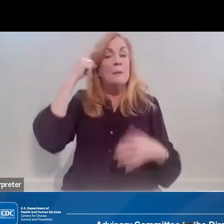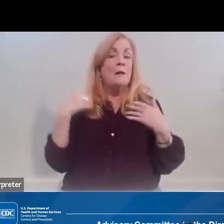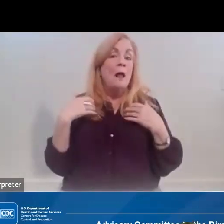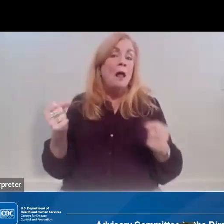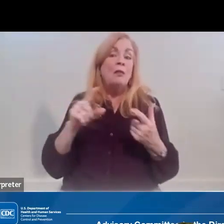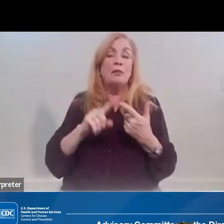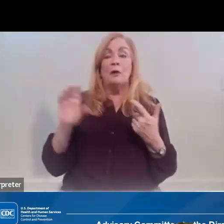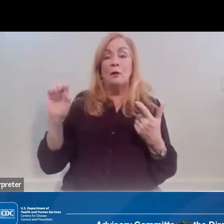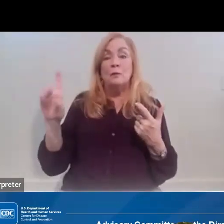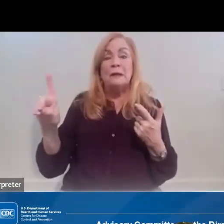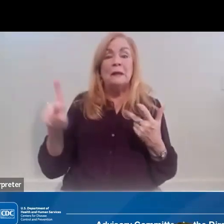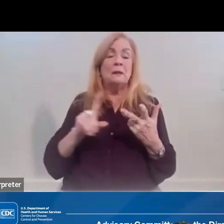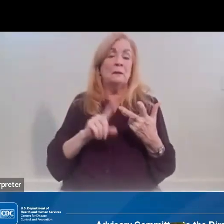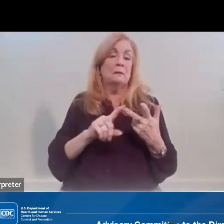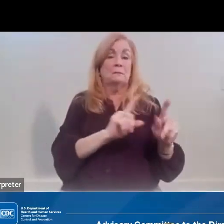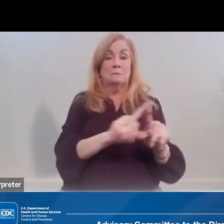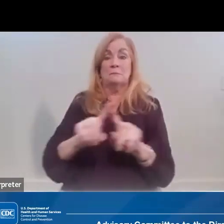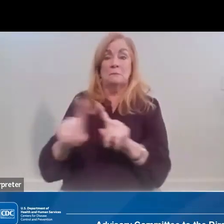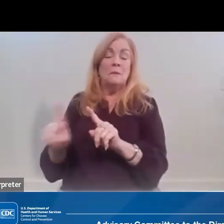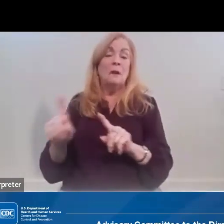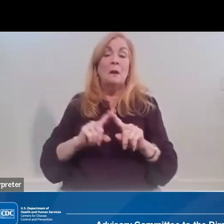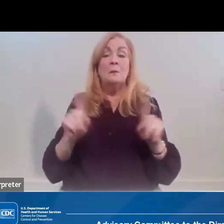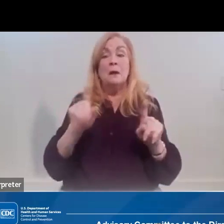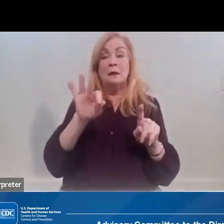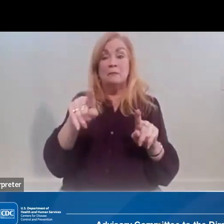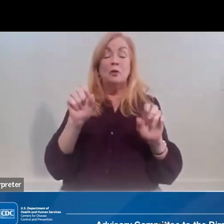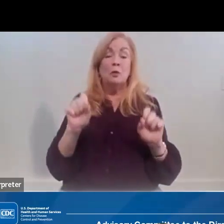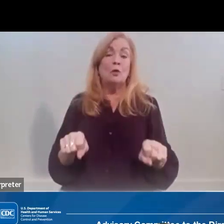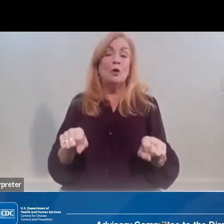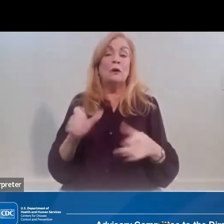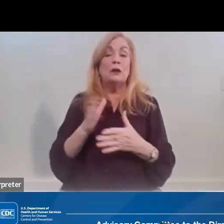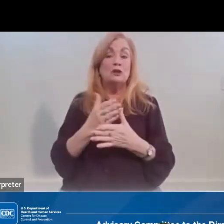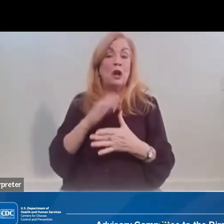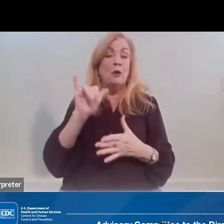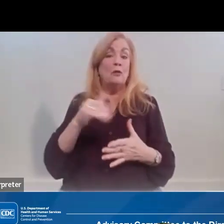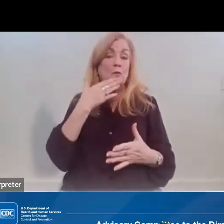And that's still really, really broad. But if you could channel your, you know, share these best practices and really double